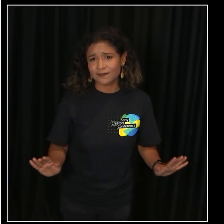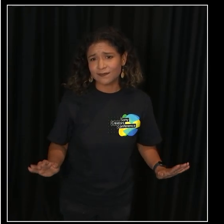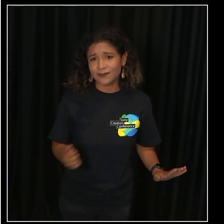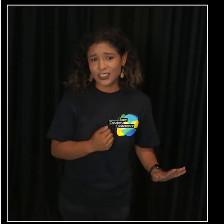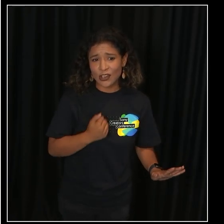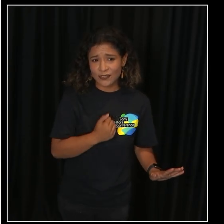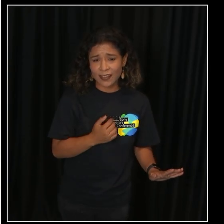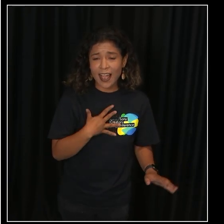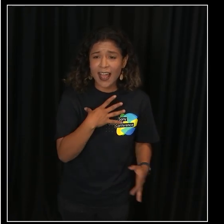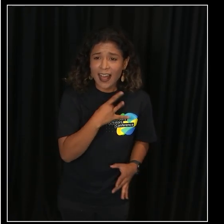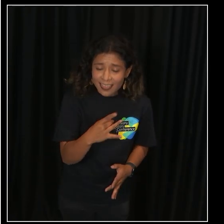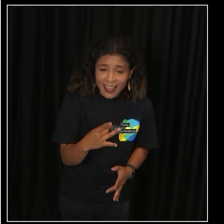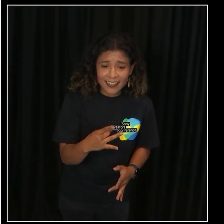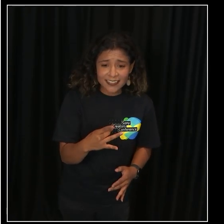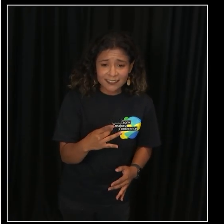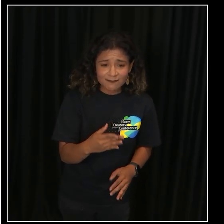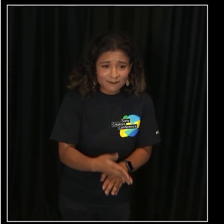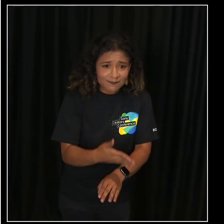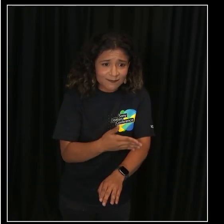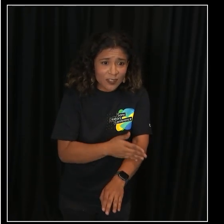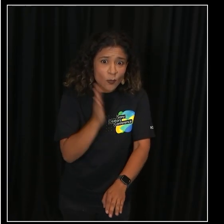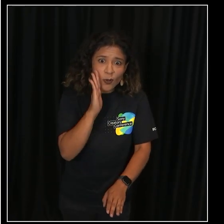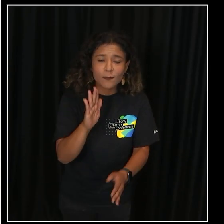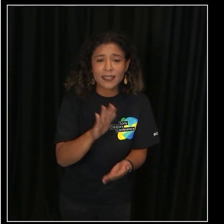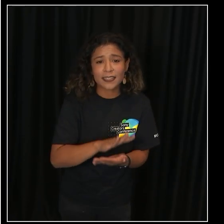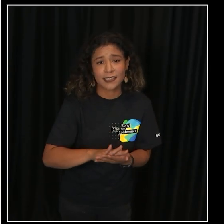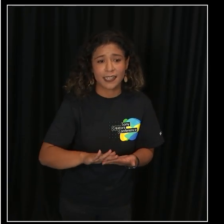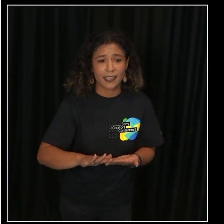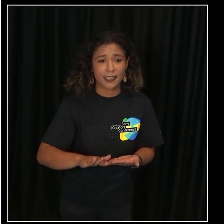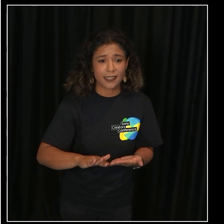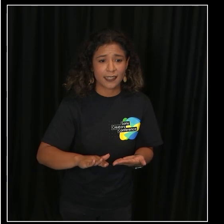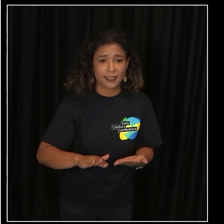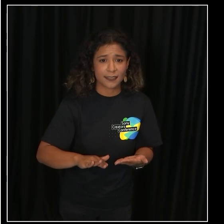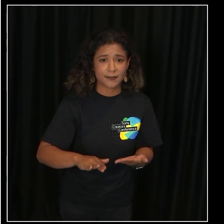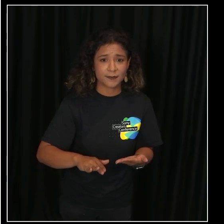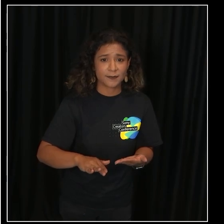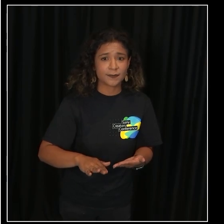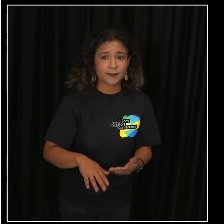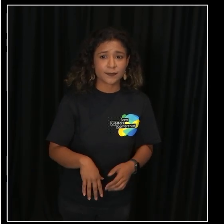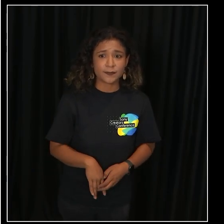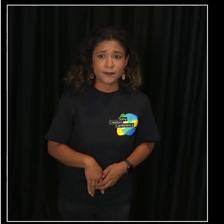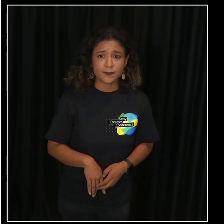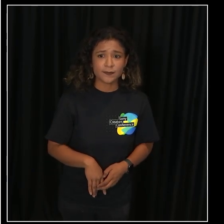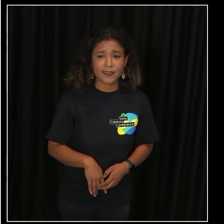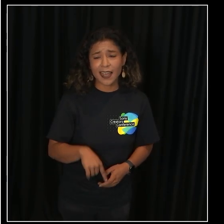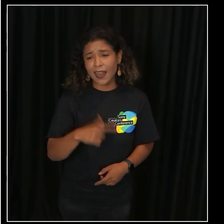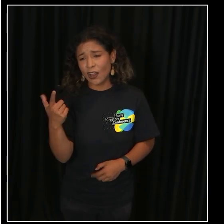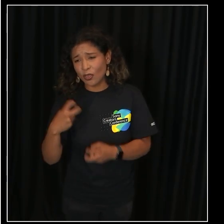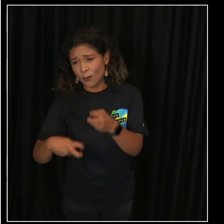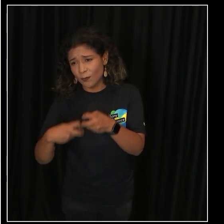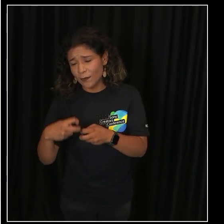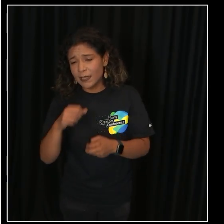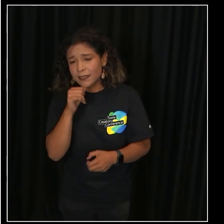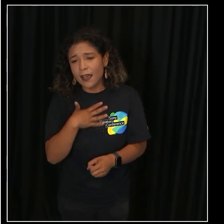I'd like to be able to do that. It would be great. Also problematic is under sampling. I mean, everyone knows this.